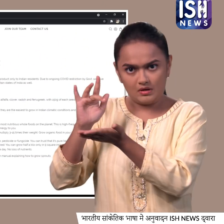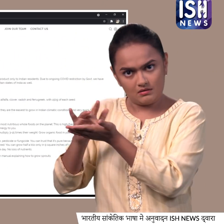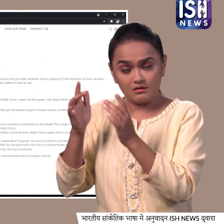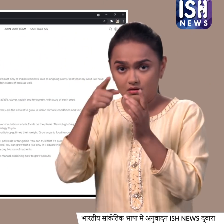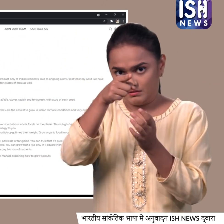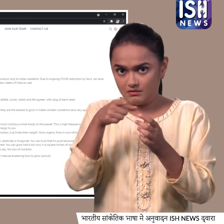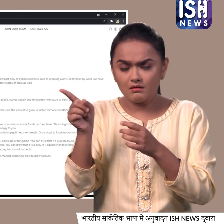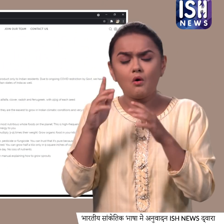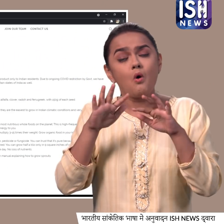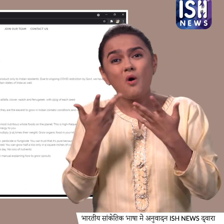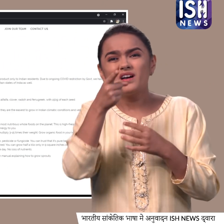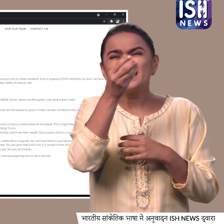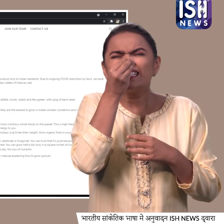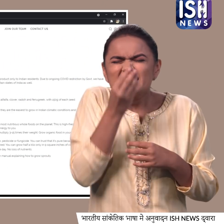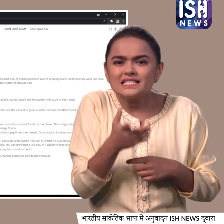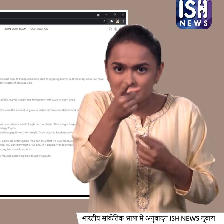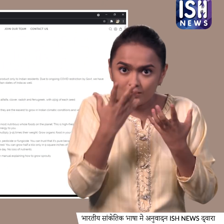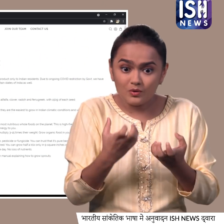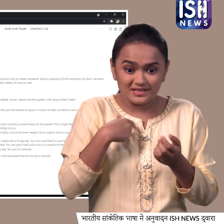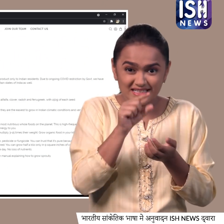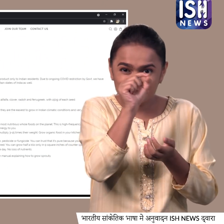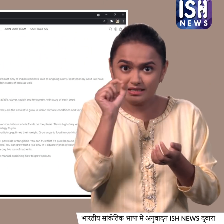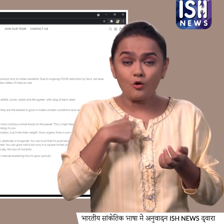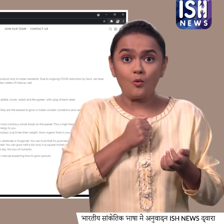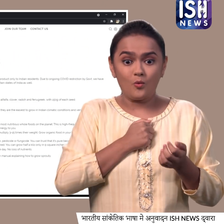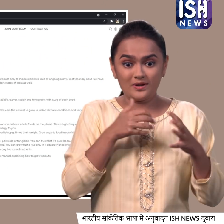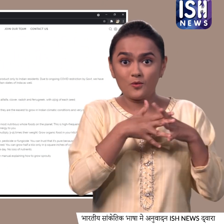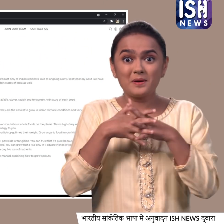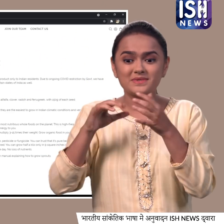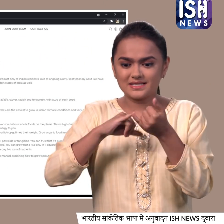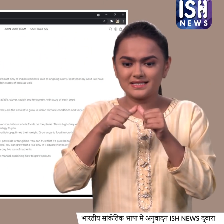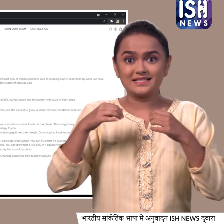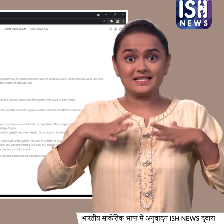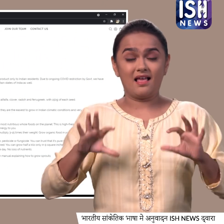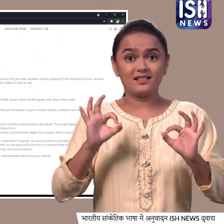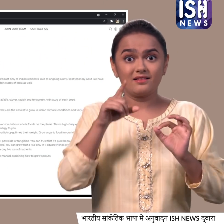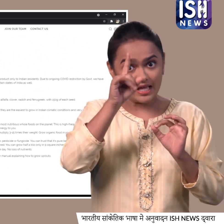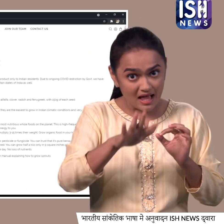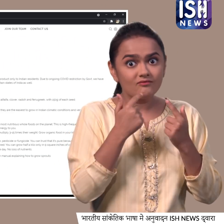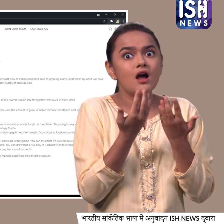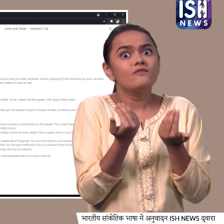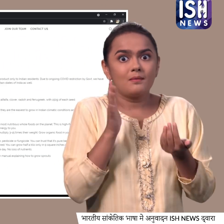But to make it easy for you, we've also made these seeds available on our Satvic Movement website